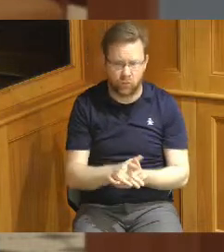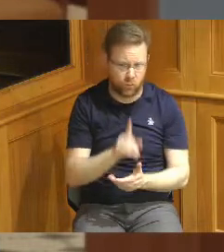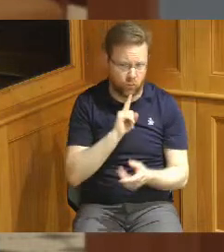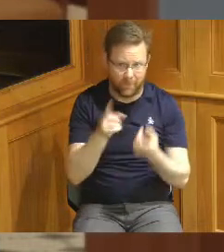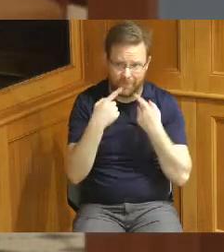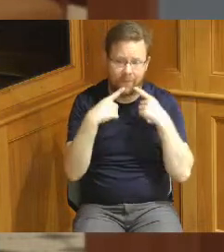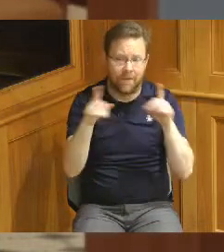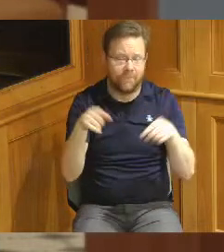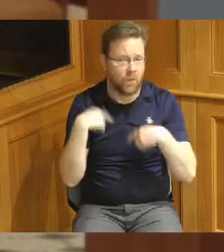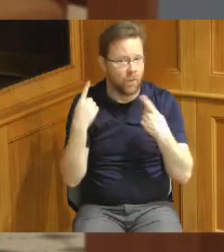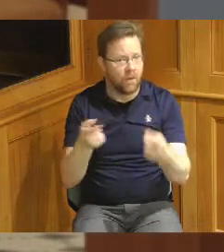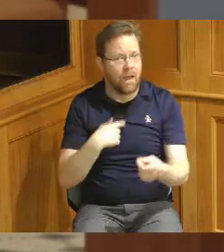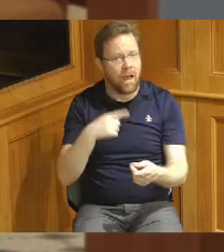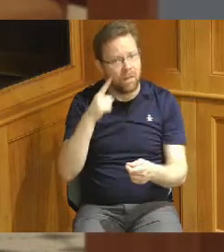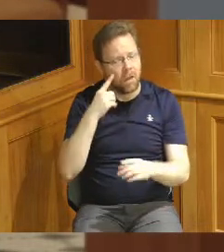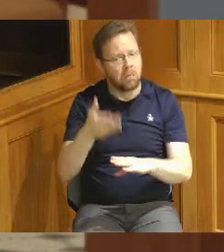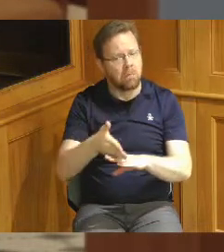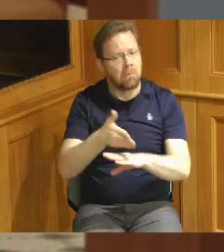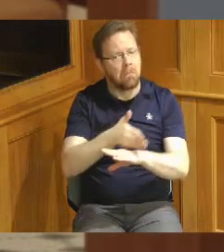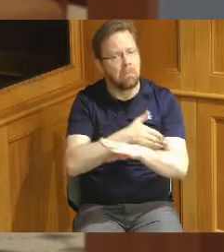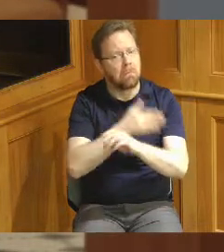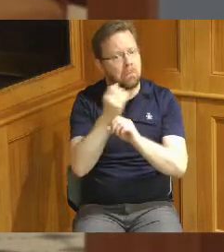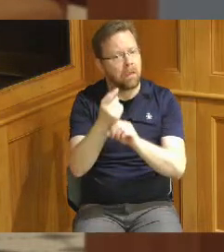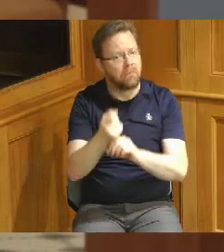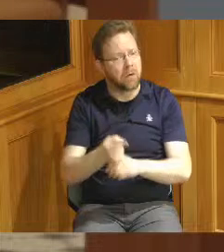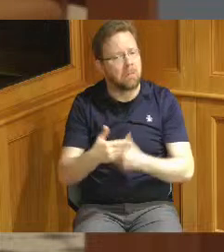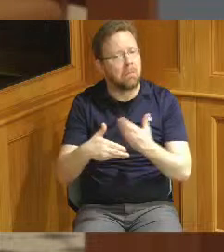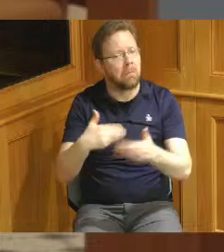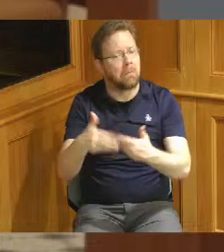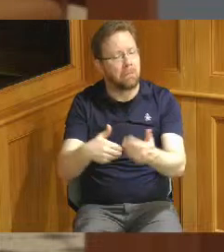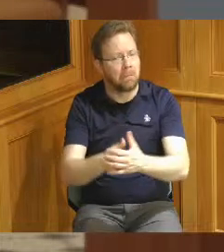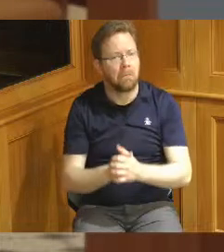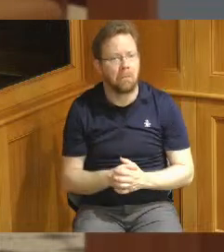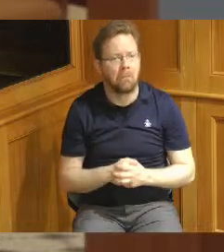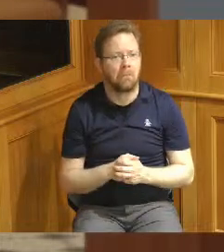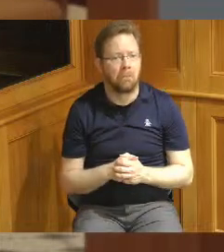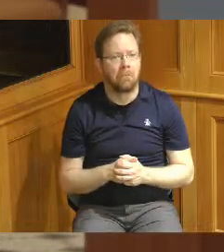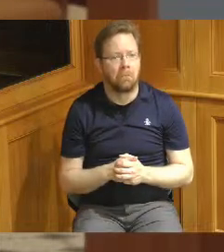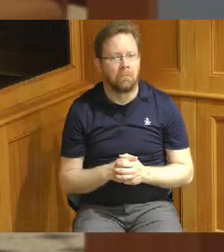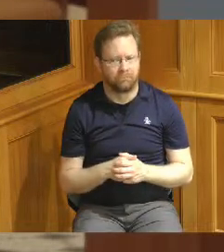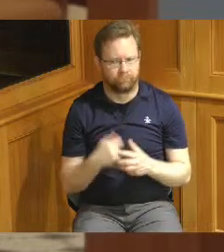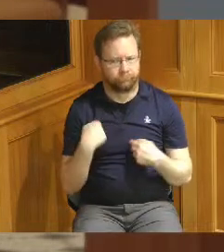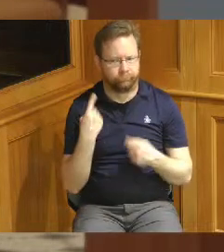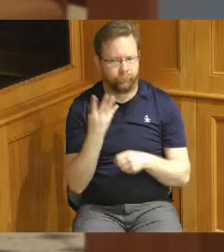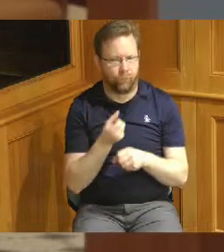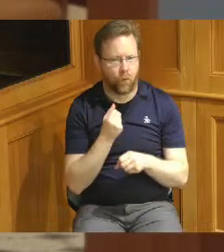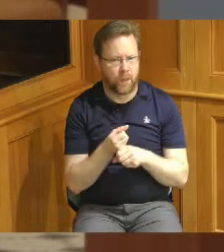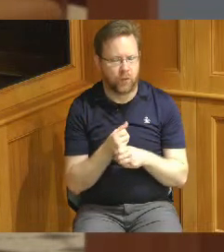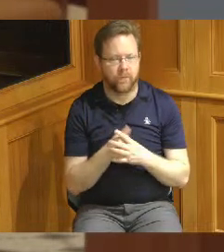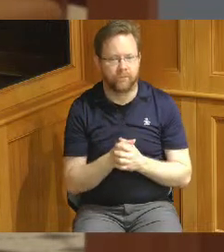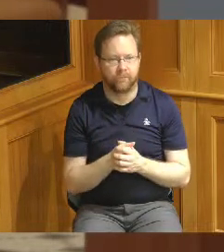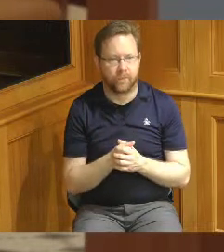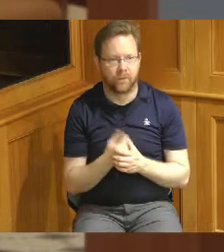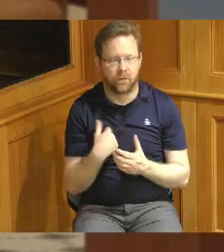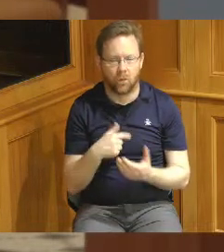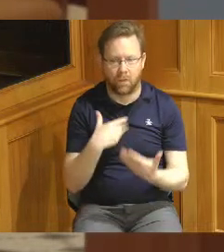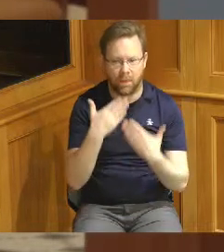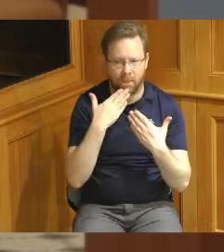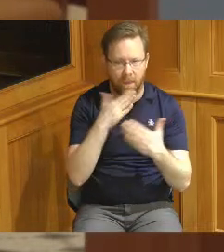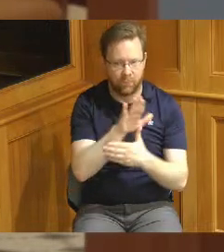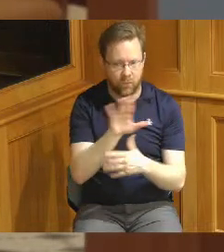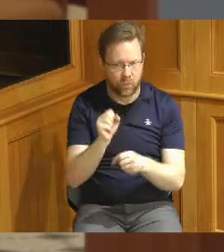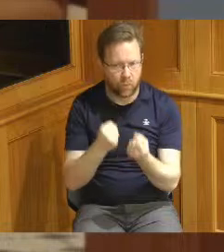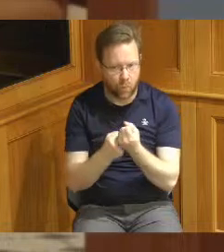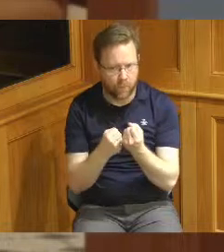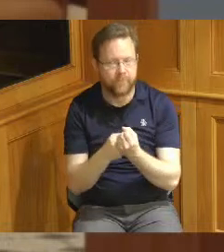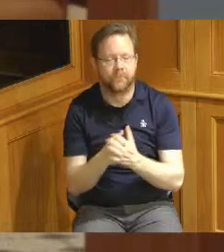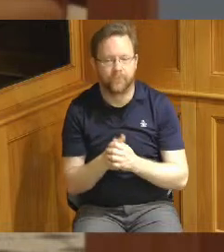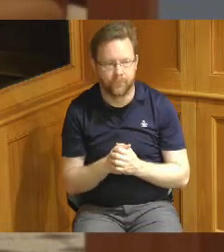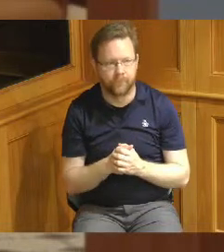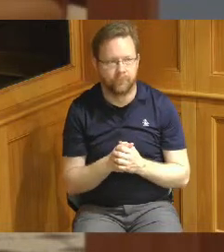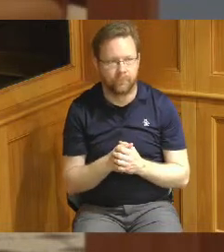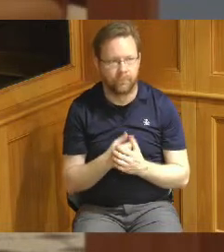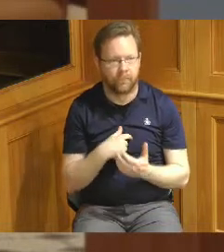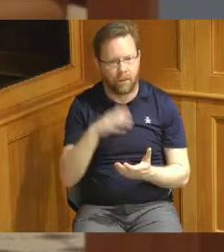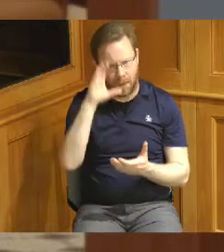for Job and Family Services youth and families at $118,663 item number 13 is resolution number